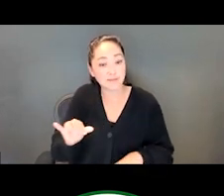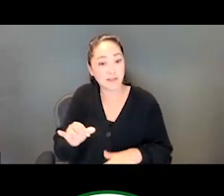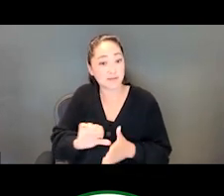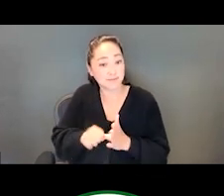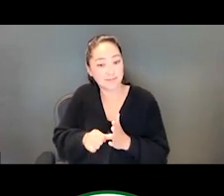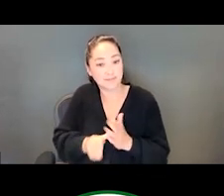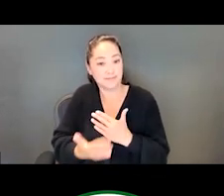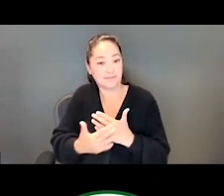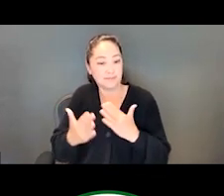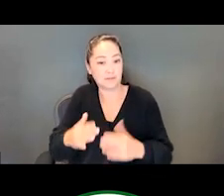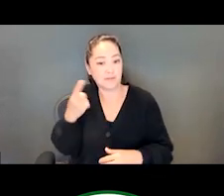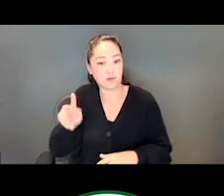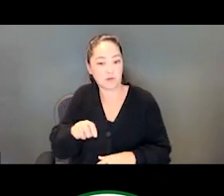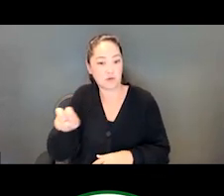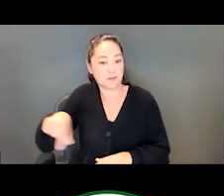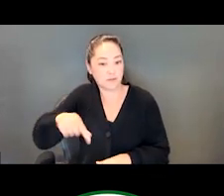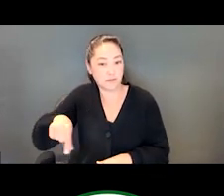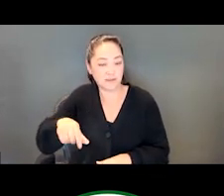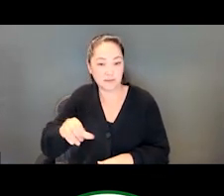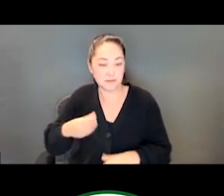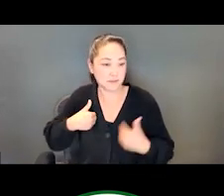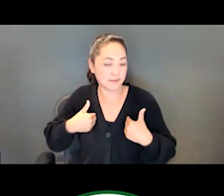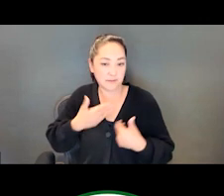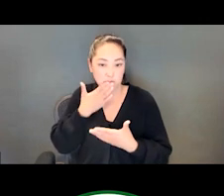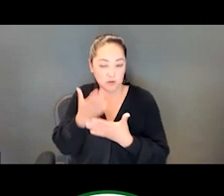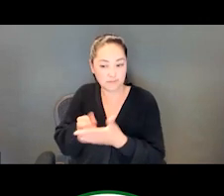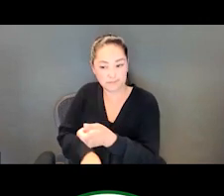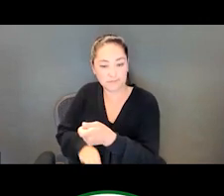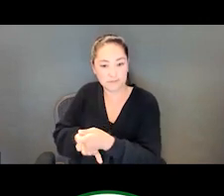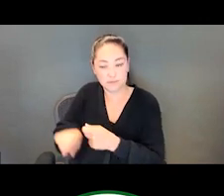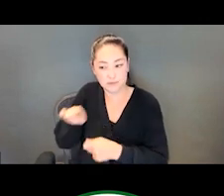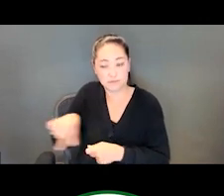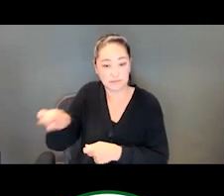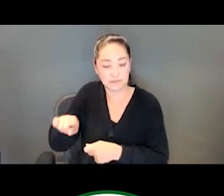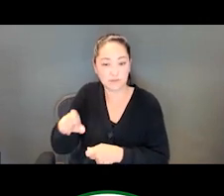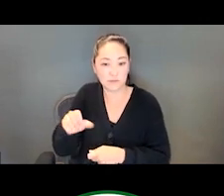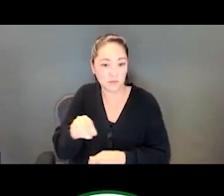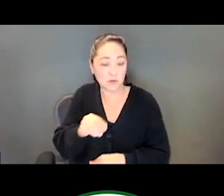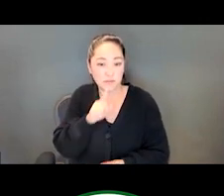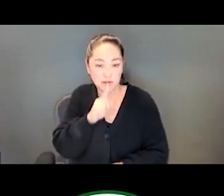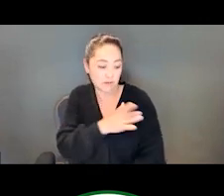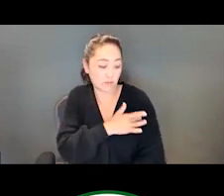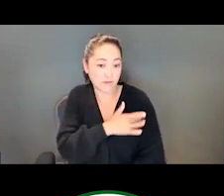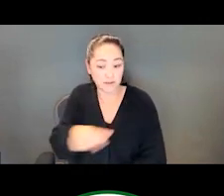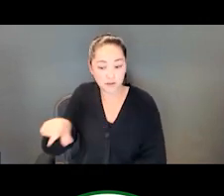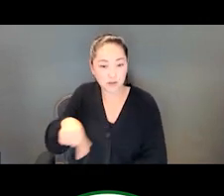a good support on their part. To make sure that the province becomes more and more accessible. And I put a nice picture